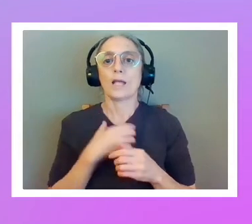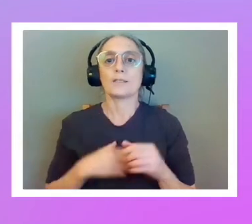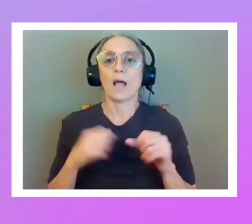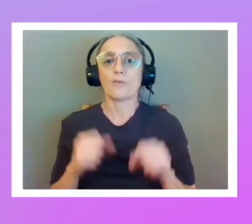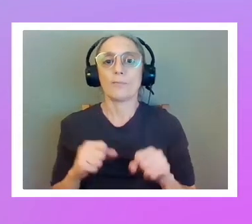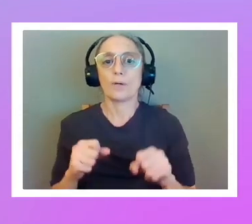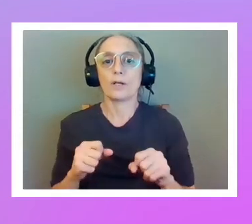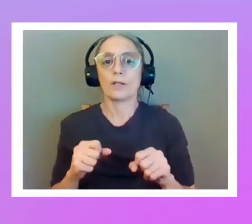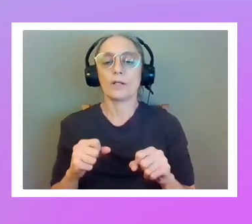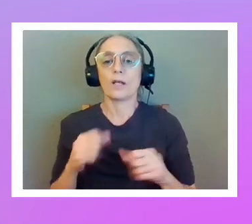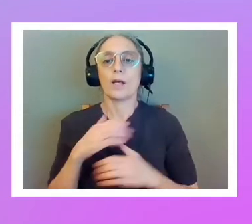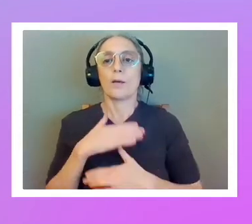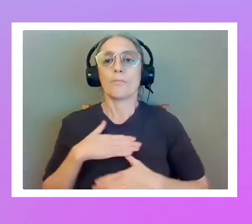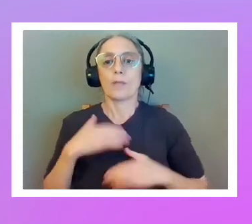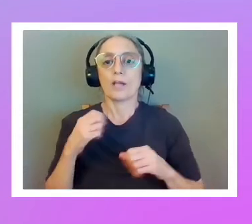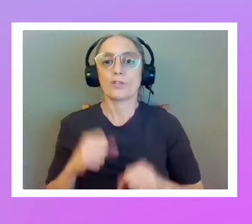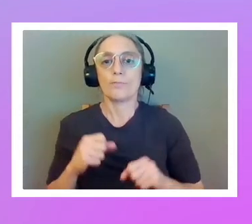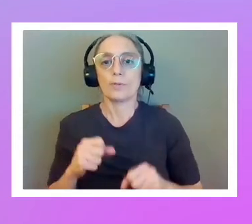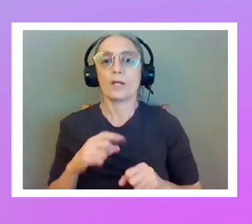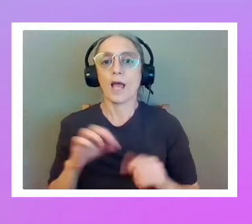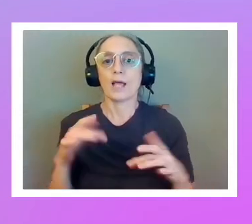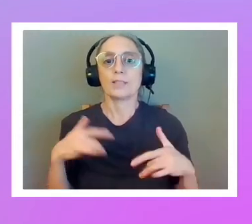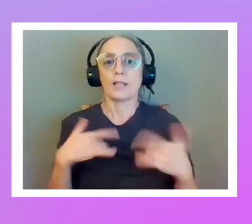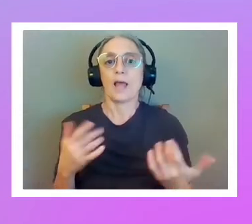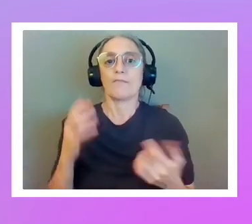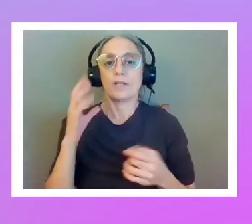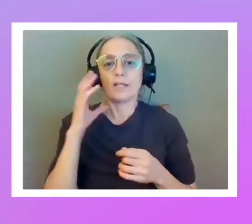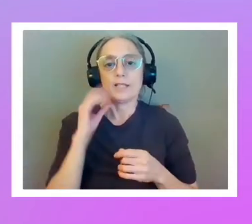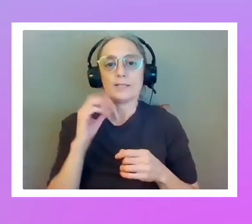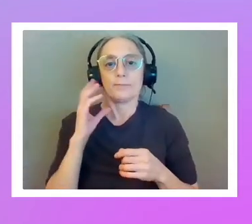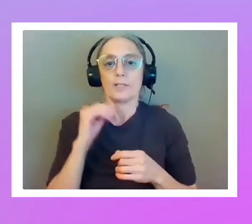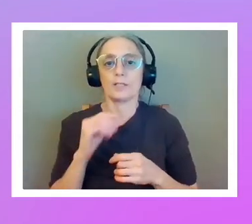pleasurable and delightful experience really feels like